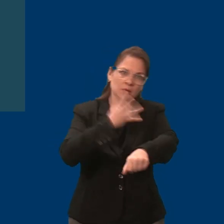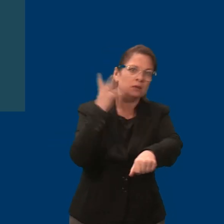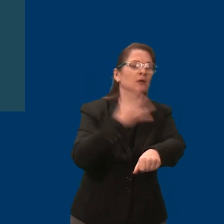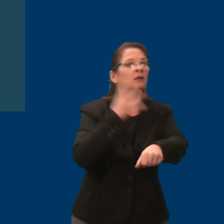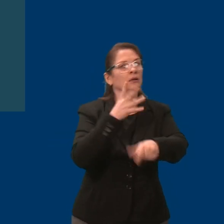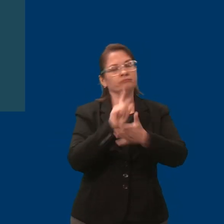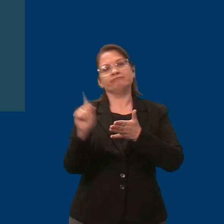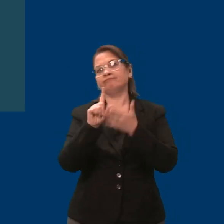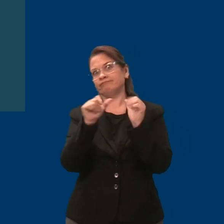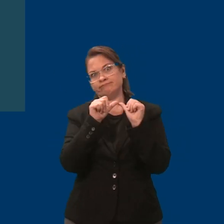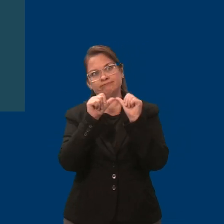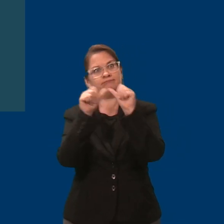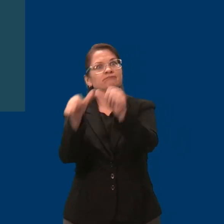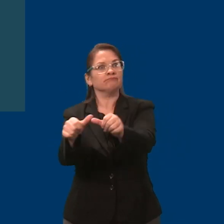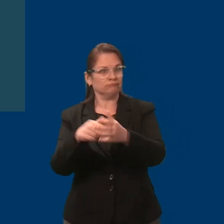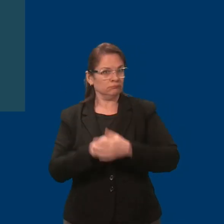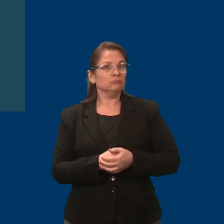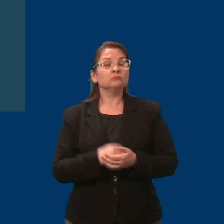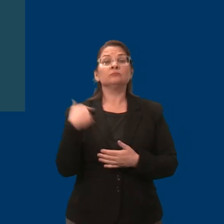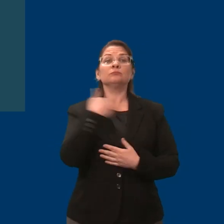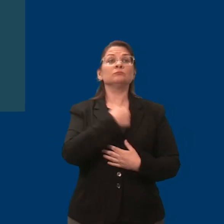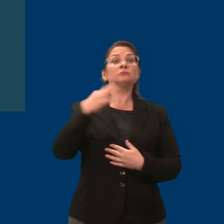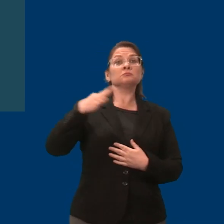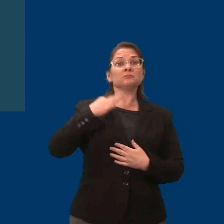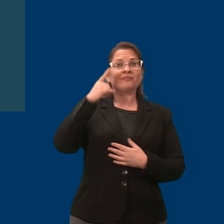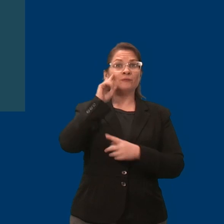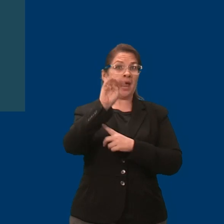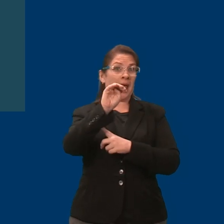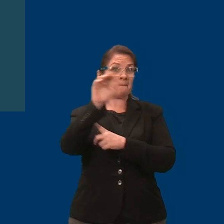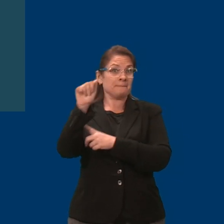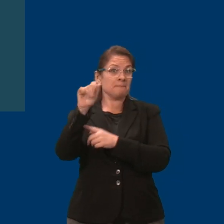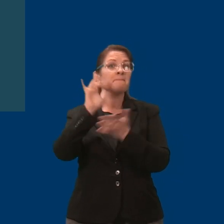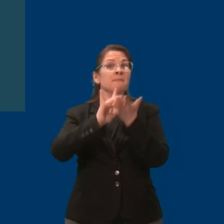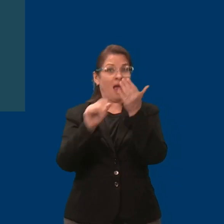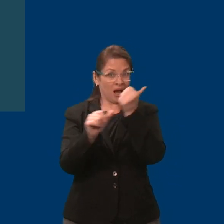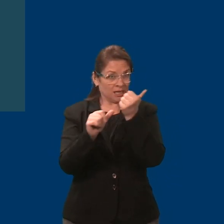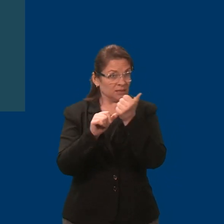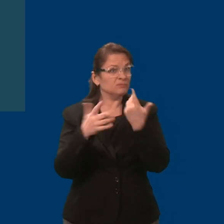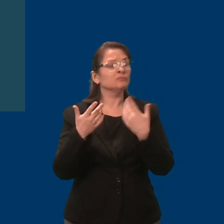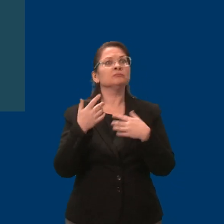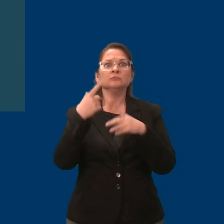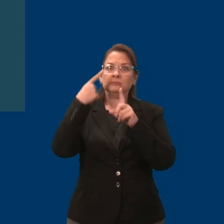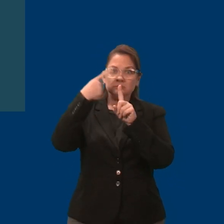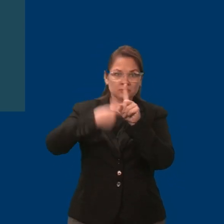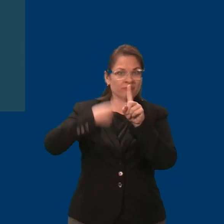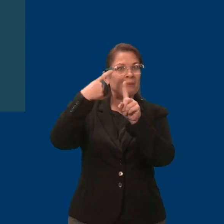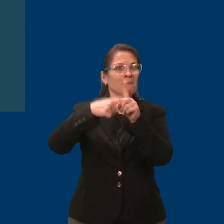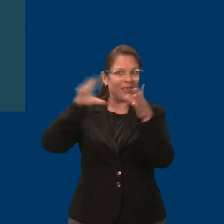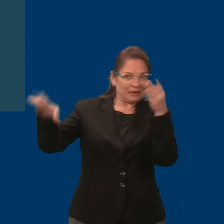program where we pay a monthly fee based on a yearly income so that we can have a secondary insurance to help us out